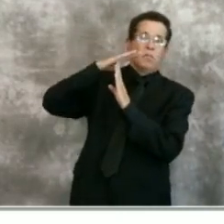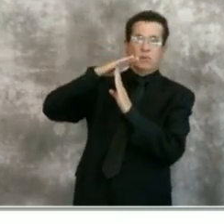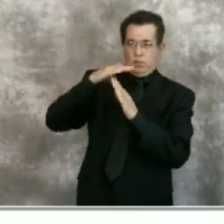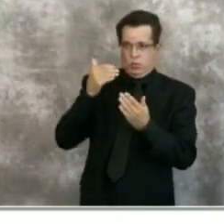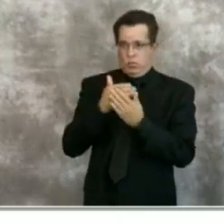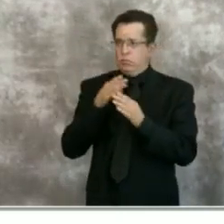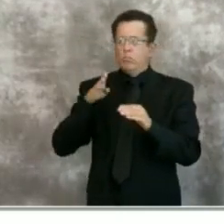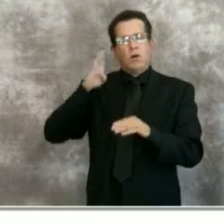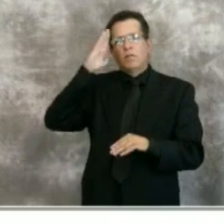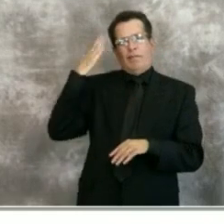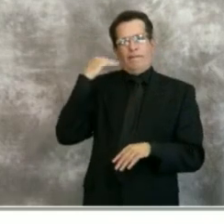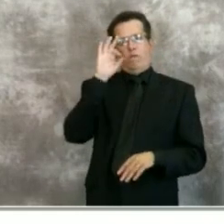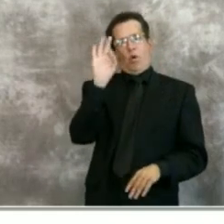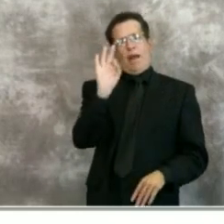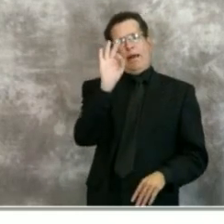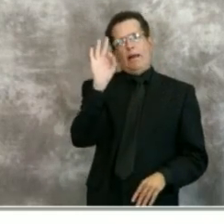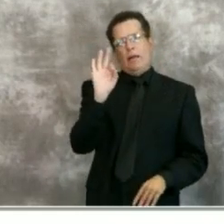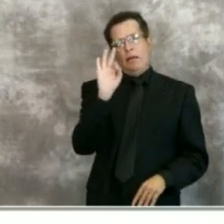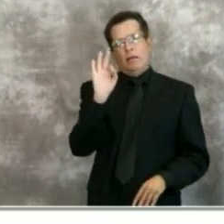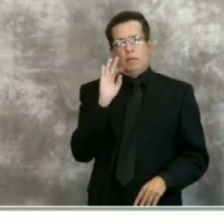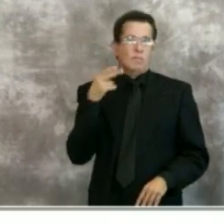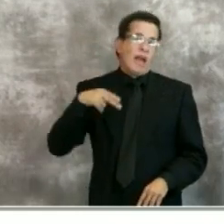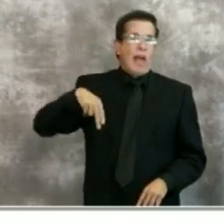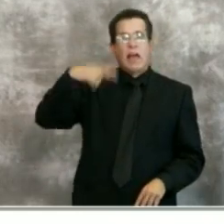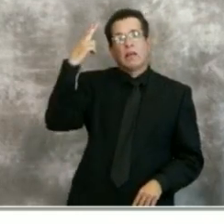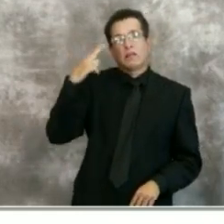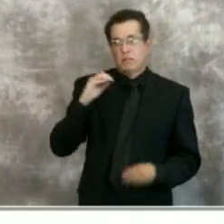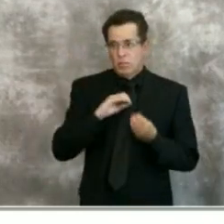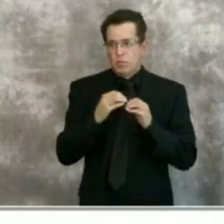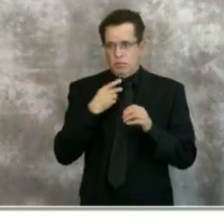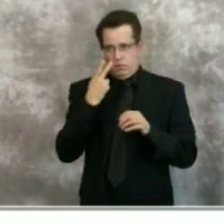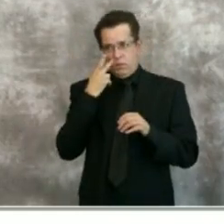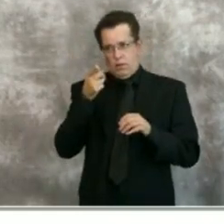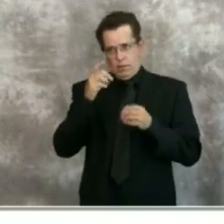FRIDAY. WE HAVE THE HIGHEST. NUMBER OF NEW CASES REPORTED